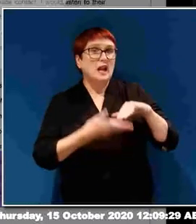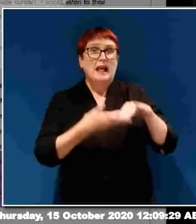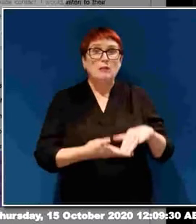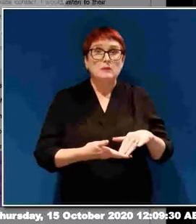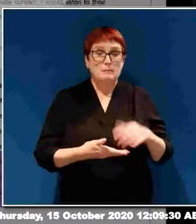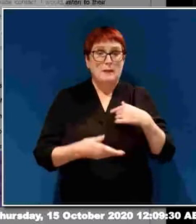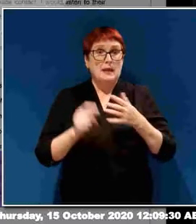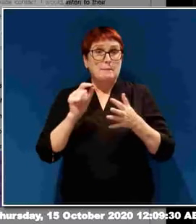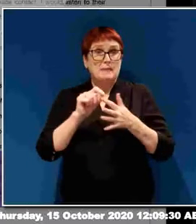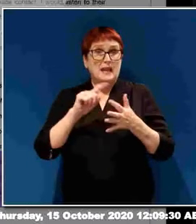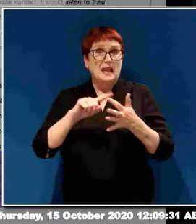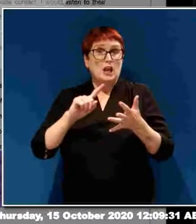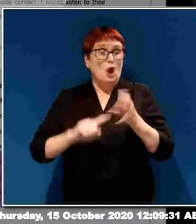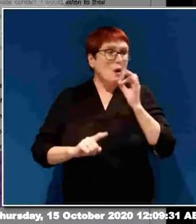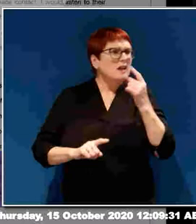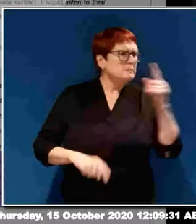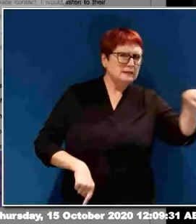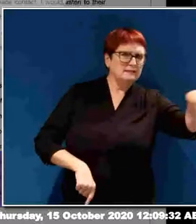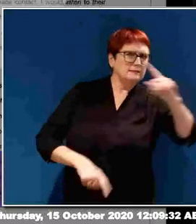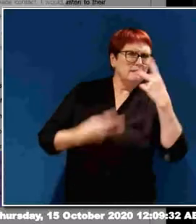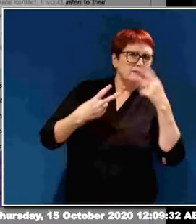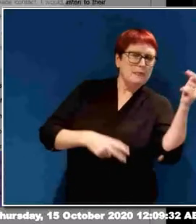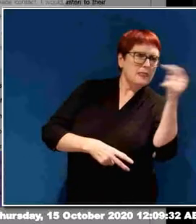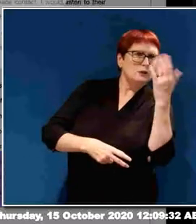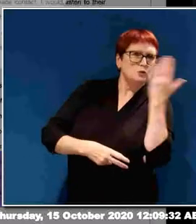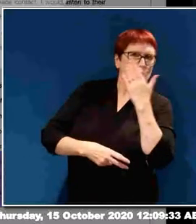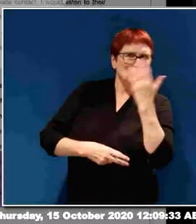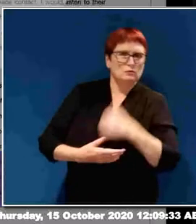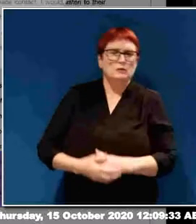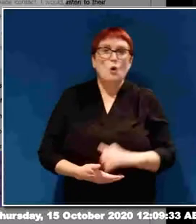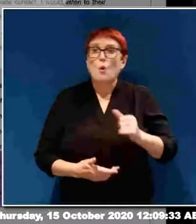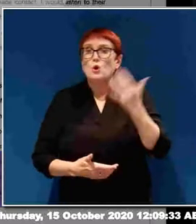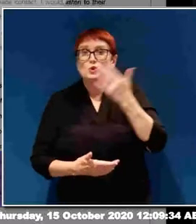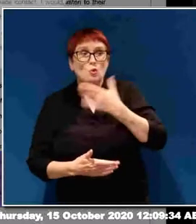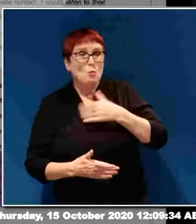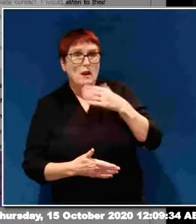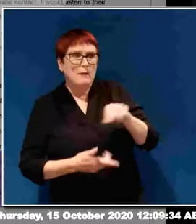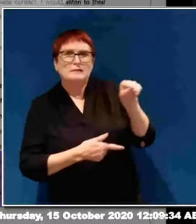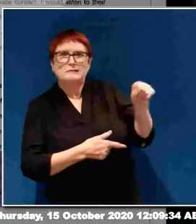OK, so help me understand the difference between